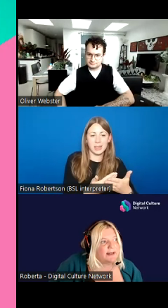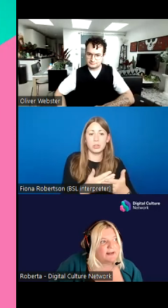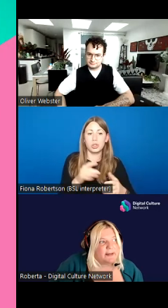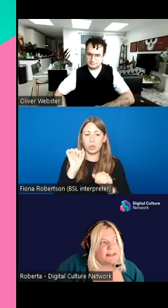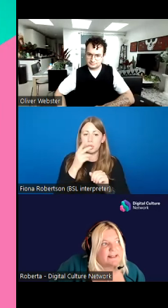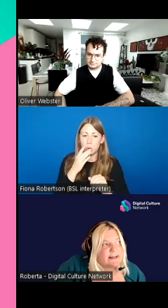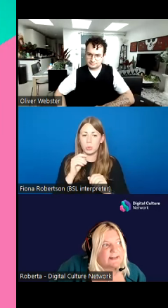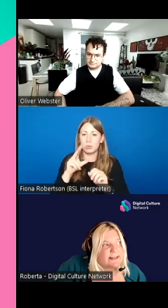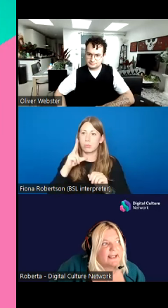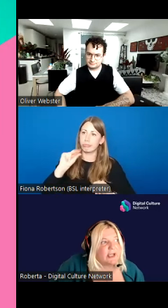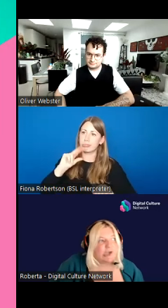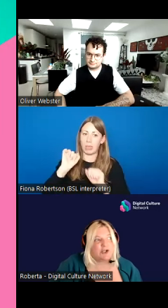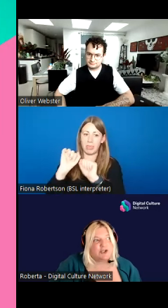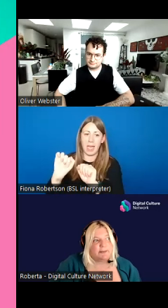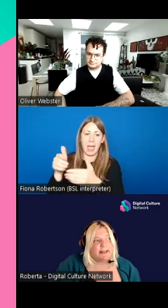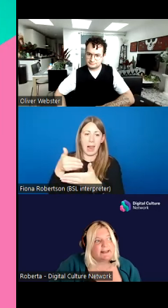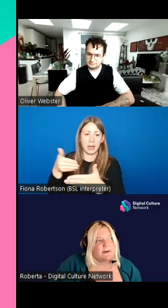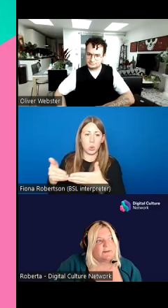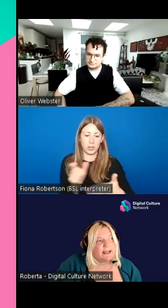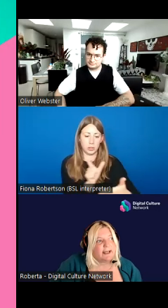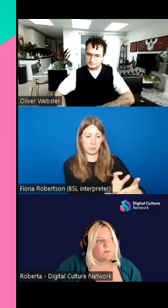Another person is asking, could you please go over again